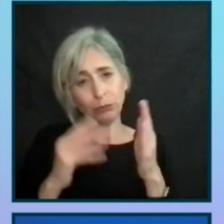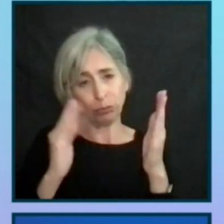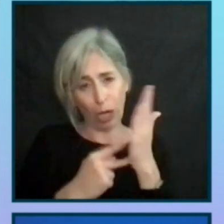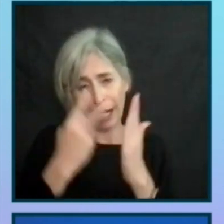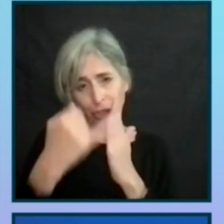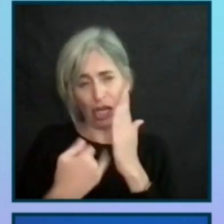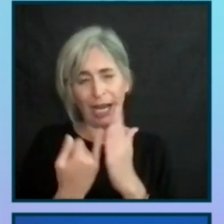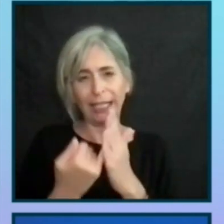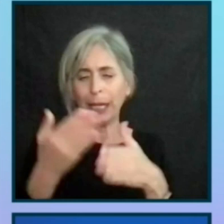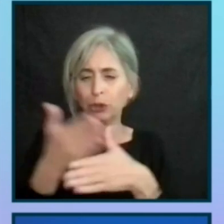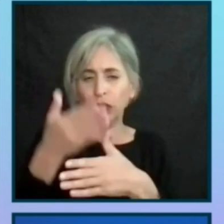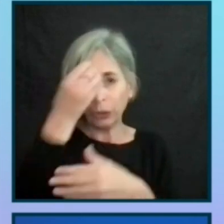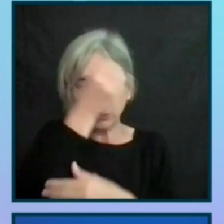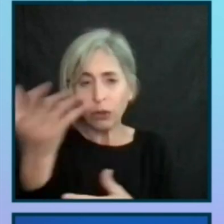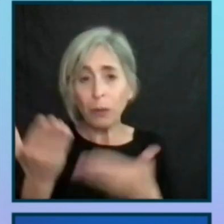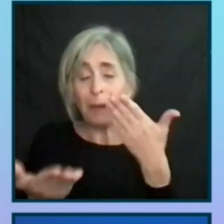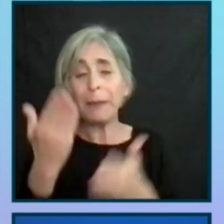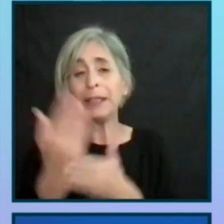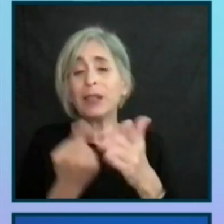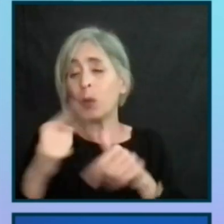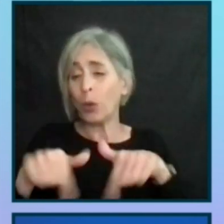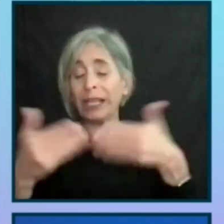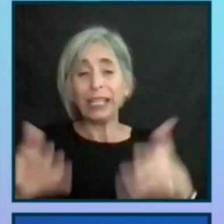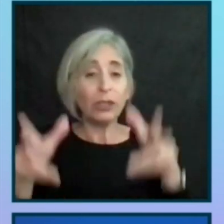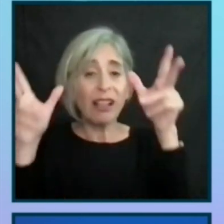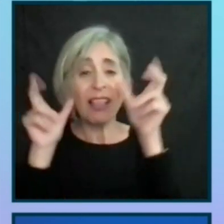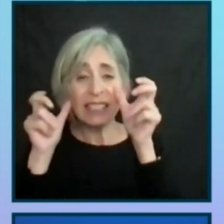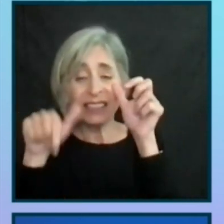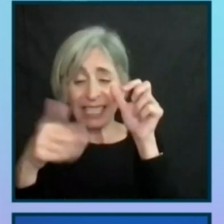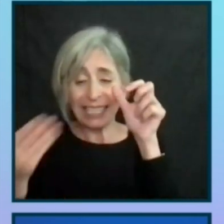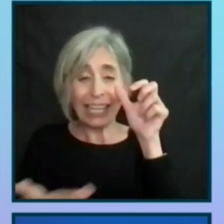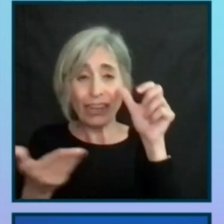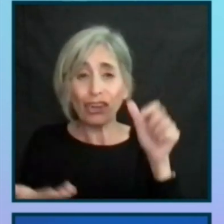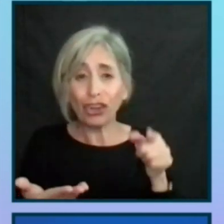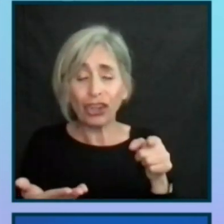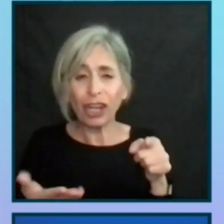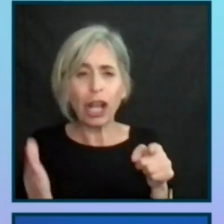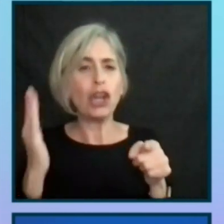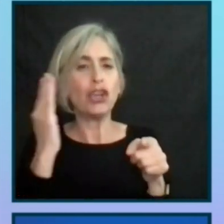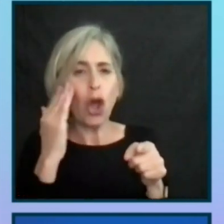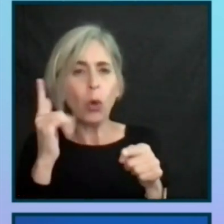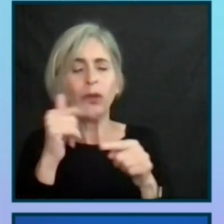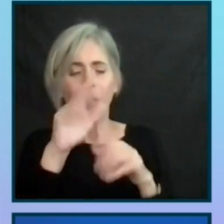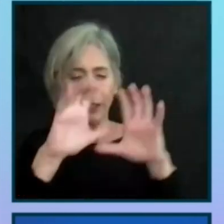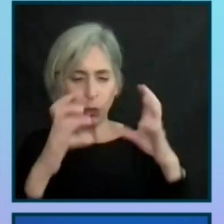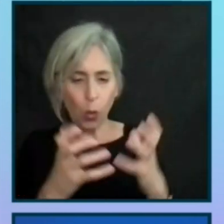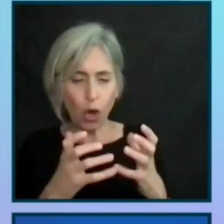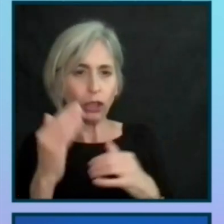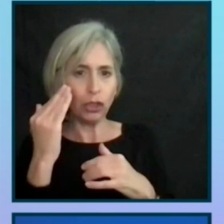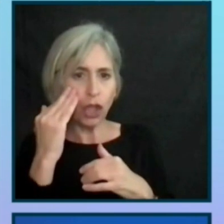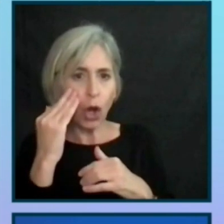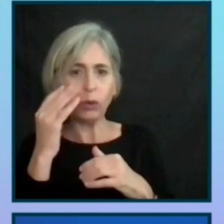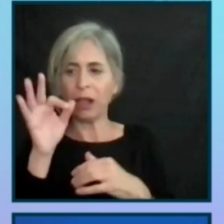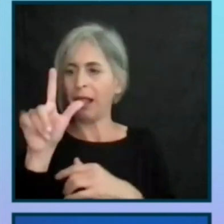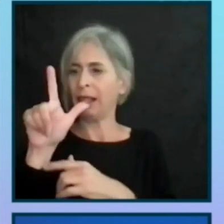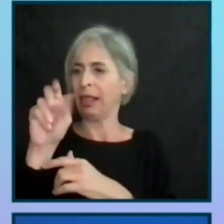because maybe somebody here that's listening to this knows this world, knows the world of lobbying, maybe has some connections,